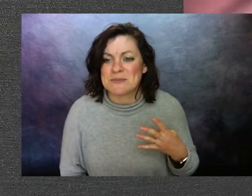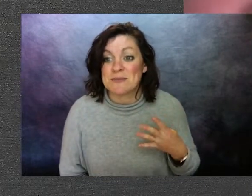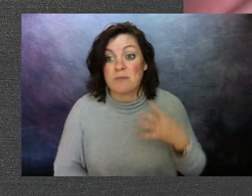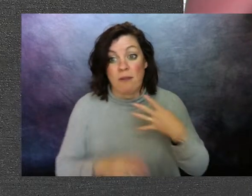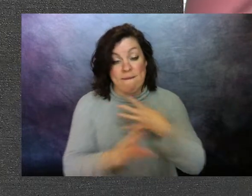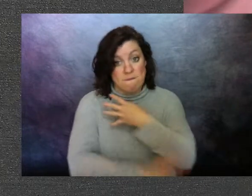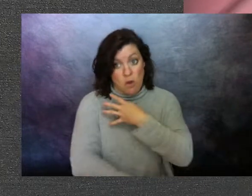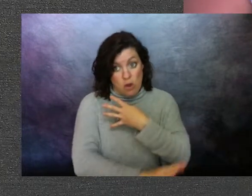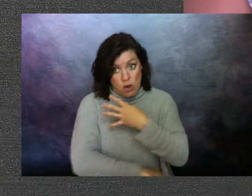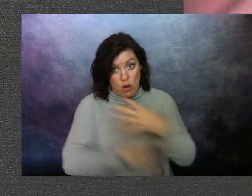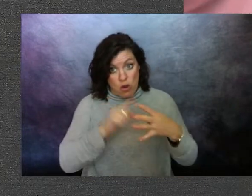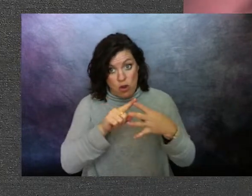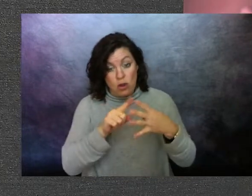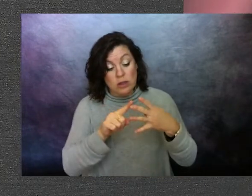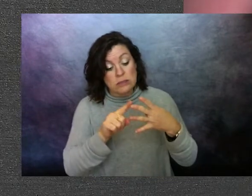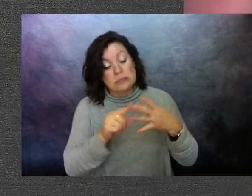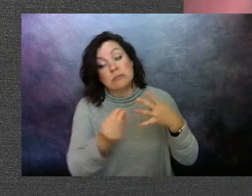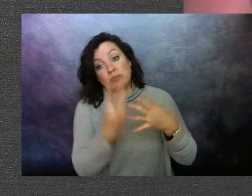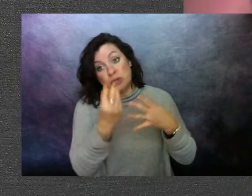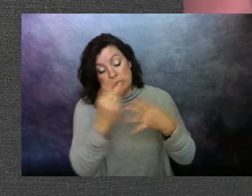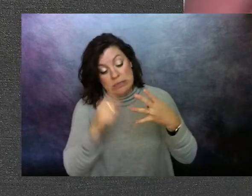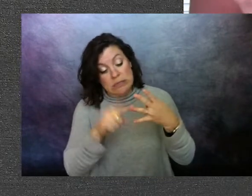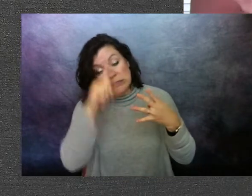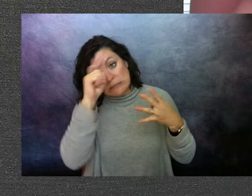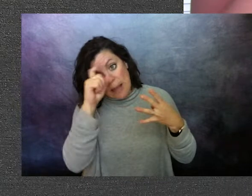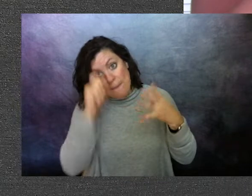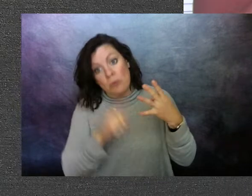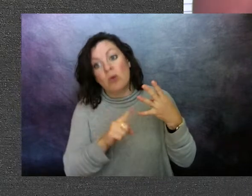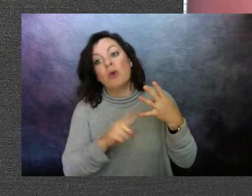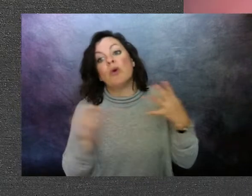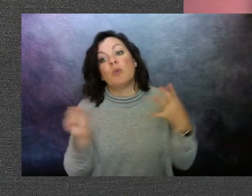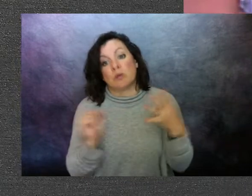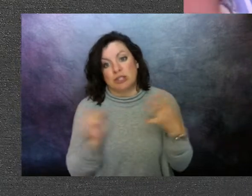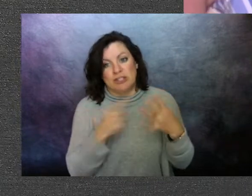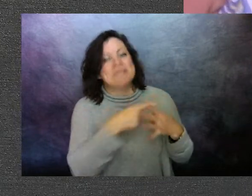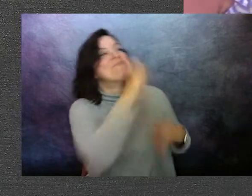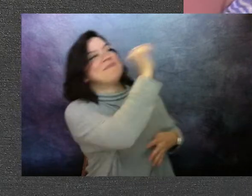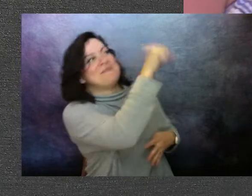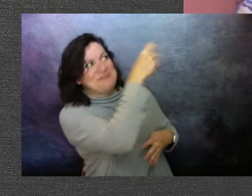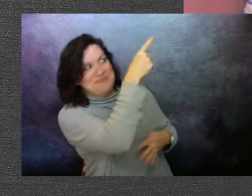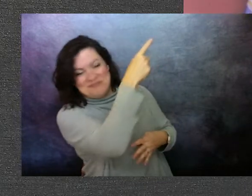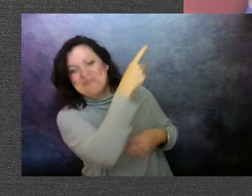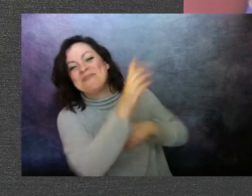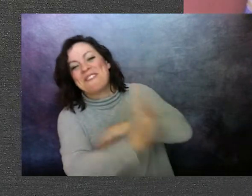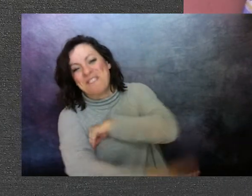Fall, spring, summer, winter. The leaves are also fall.